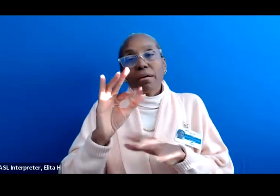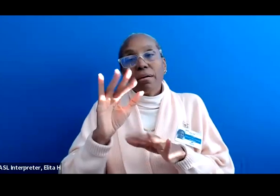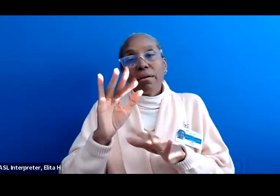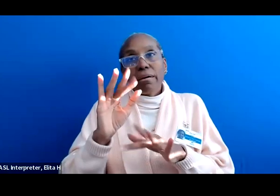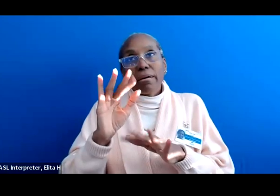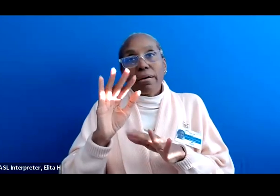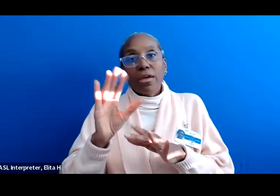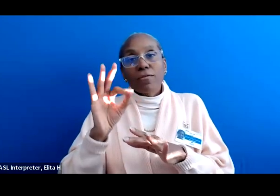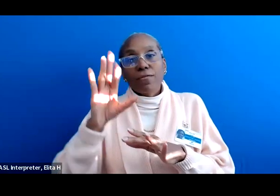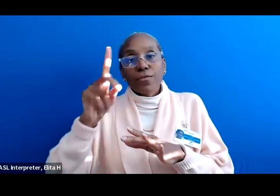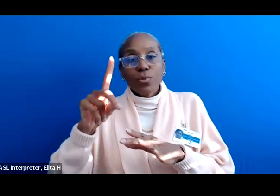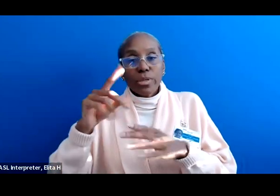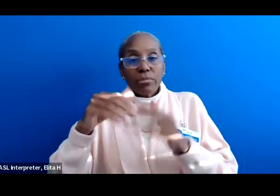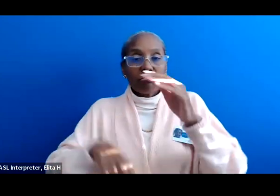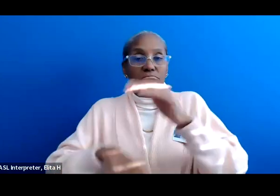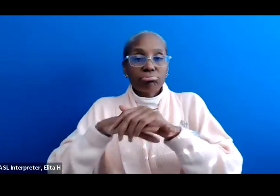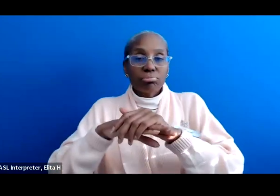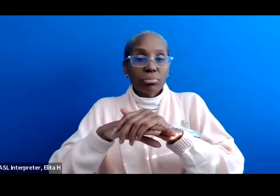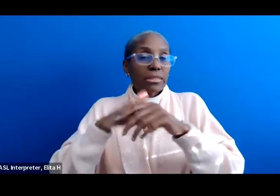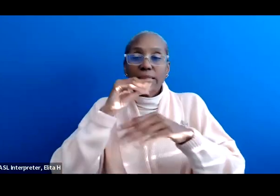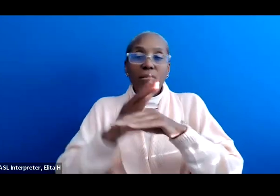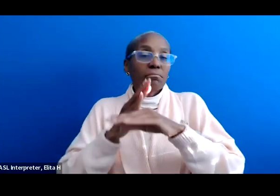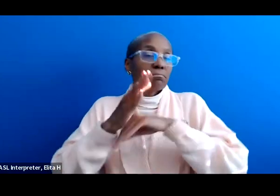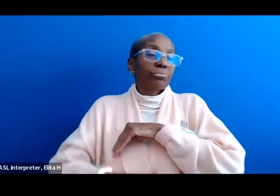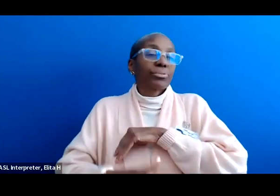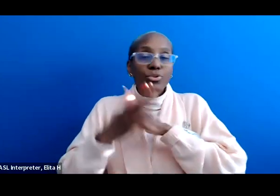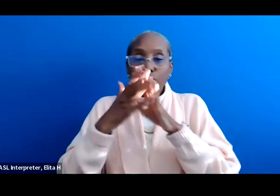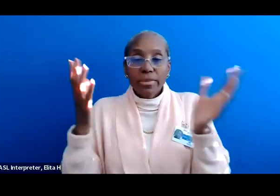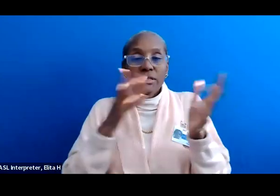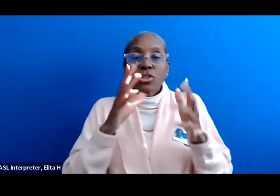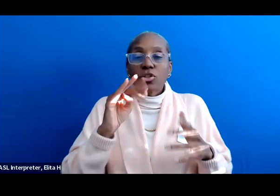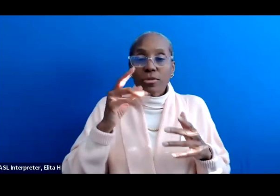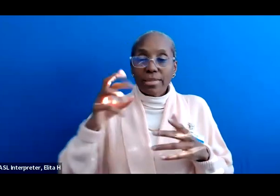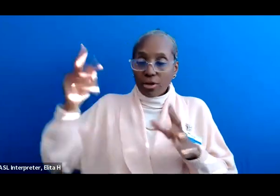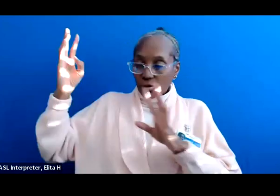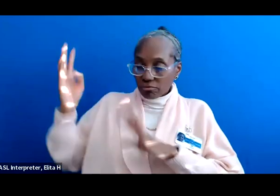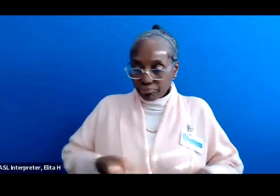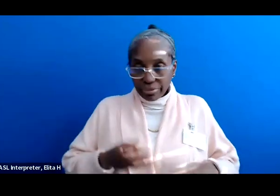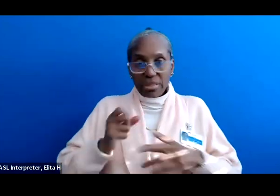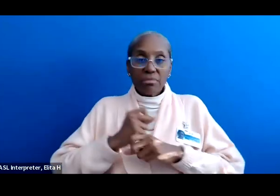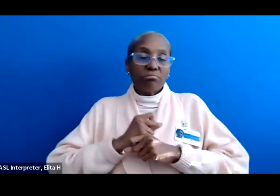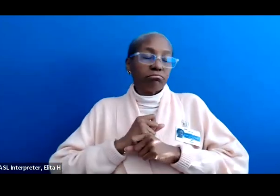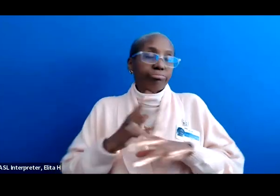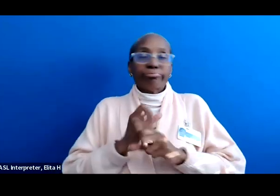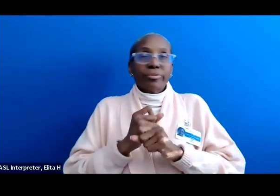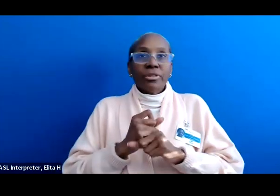and get too much urine in your bladder and blow out your kidneys. That's the big problem. That's why we have those fluid limitations.